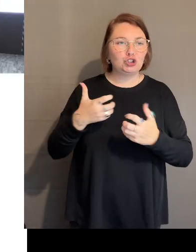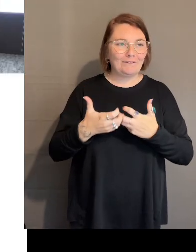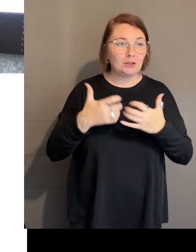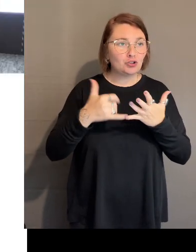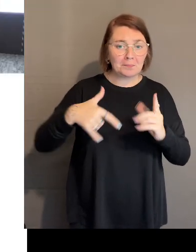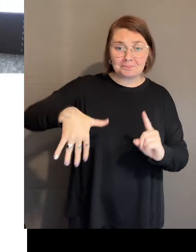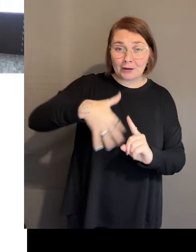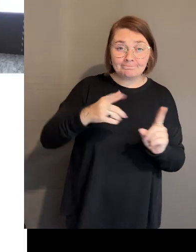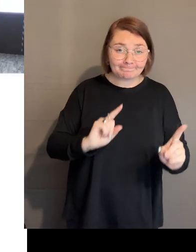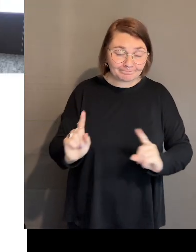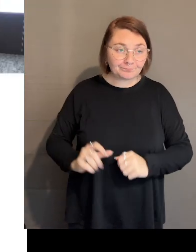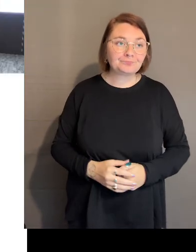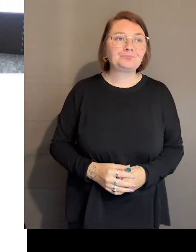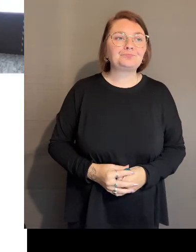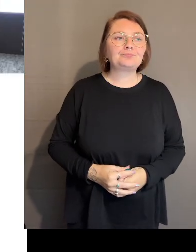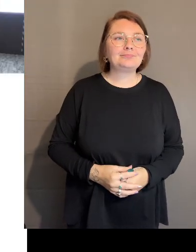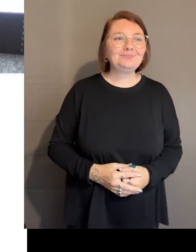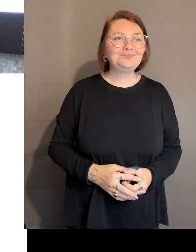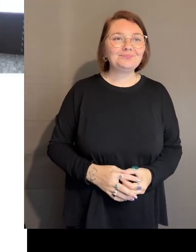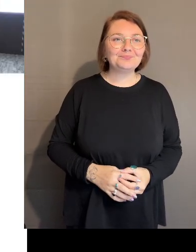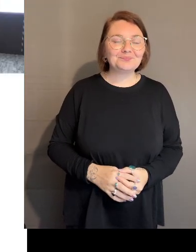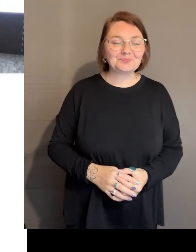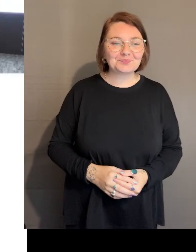So, the background, again.